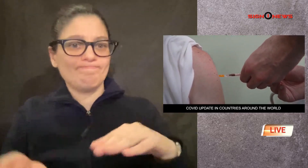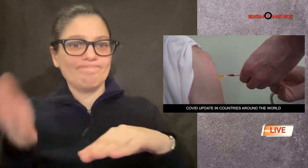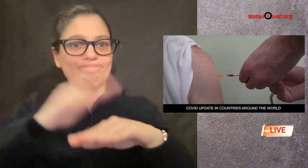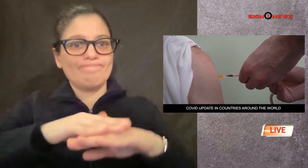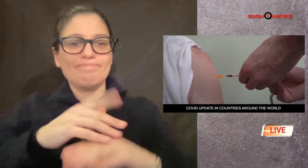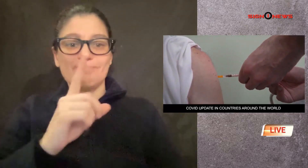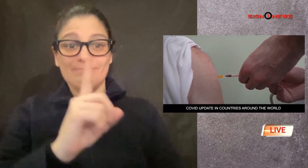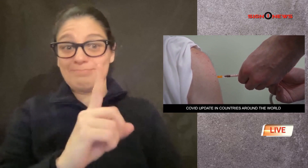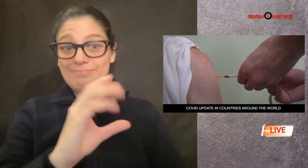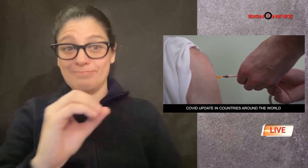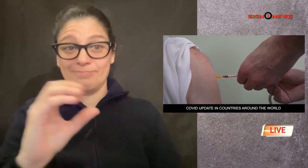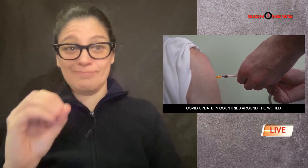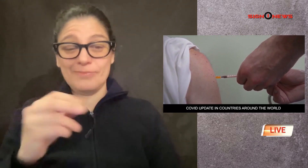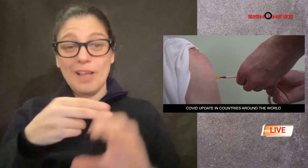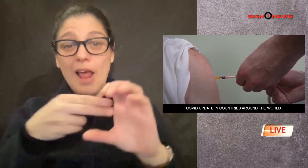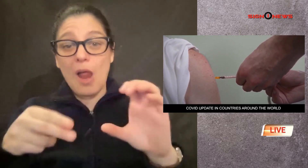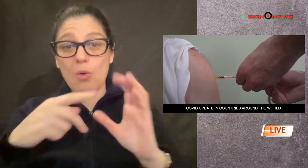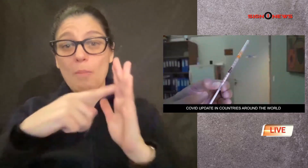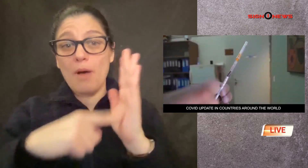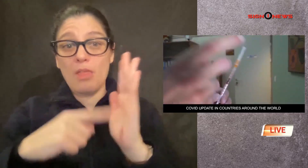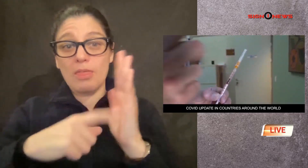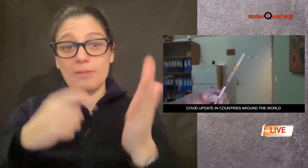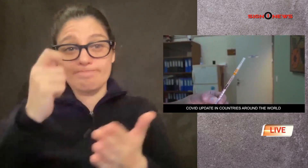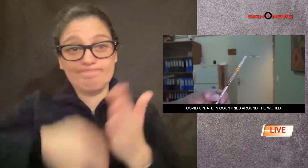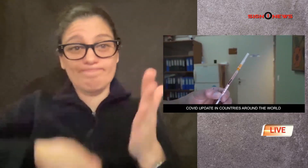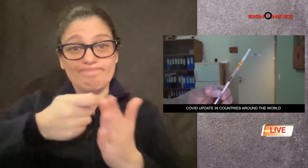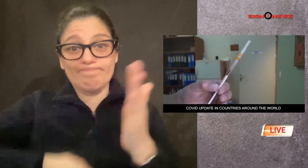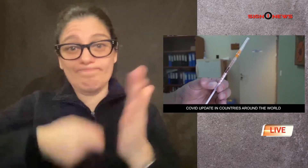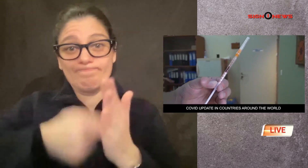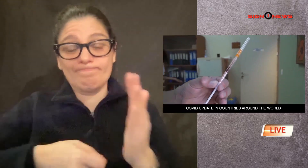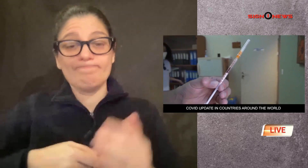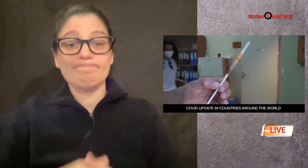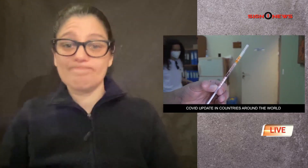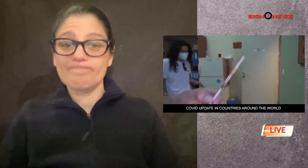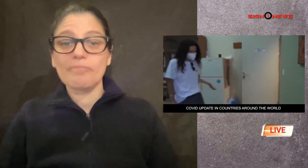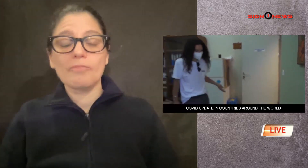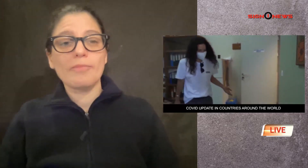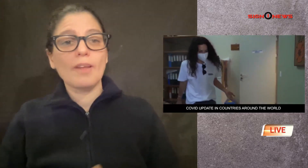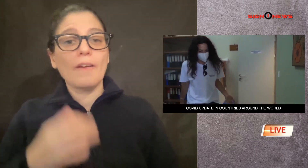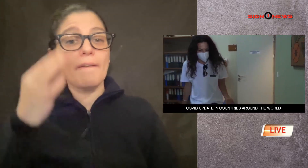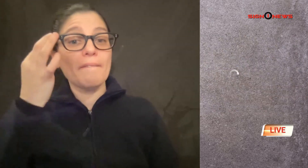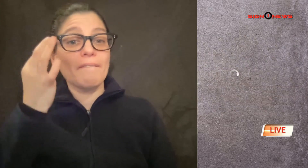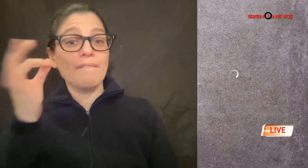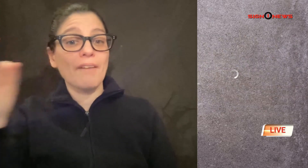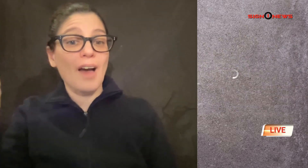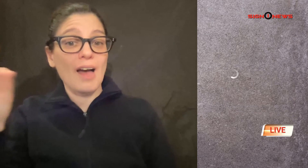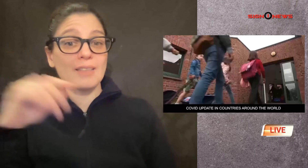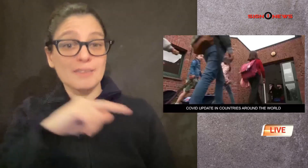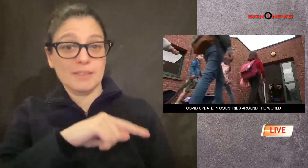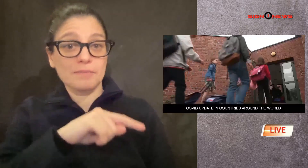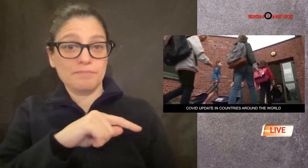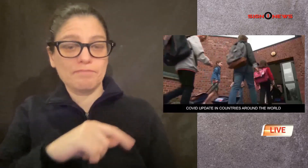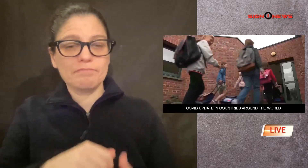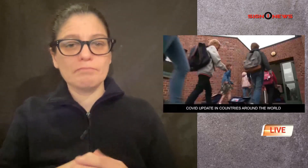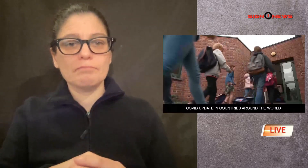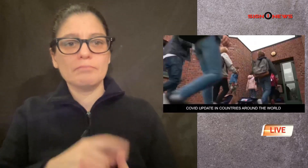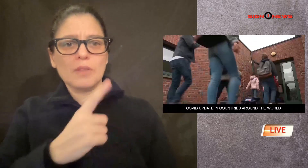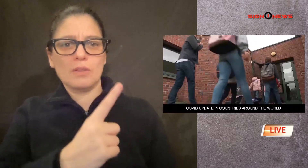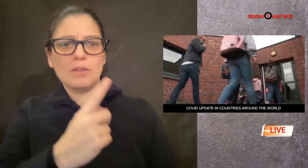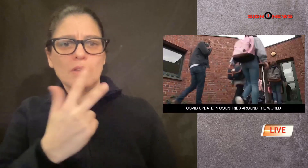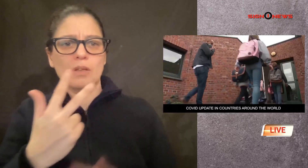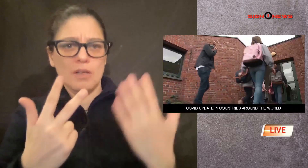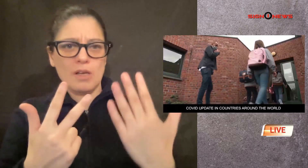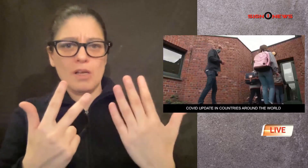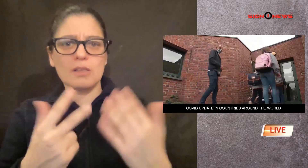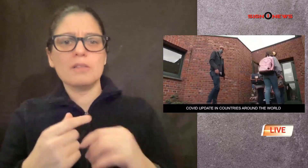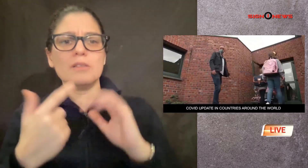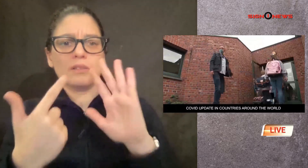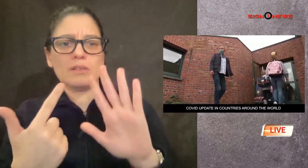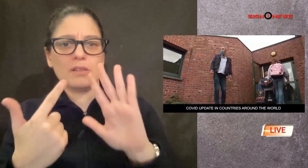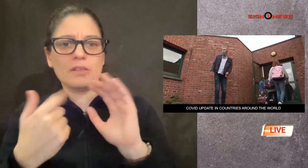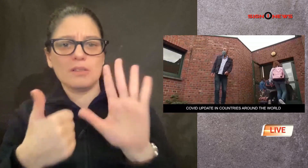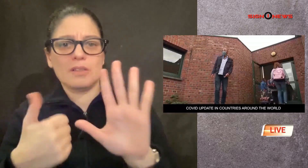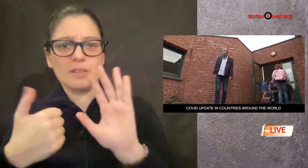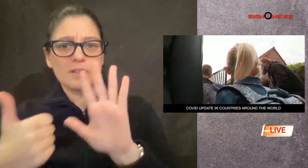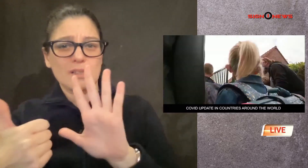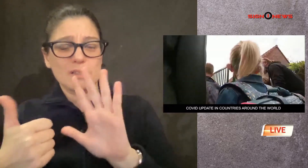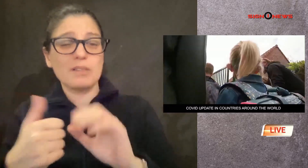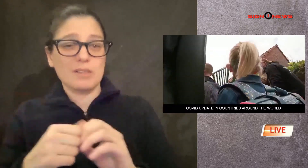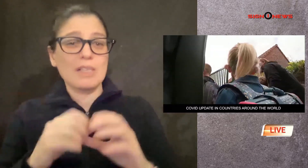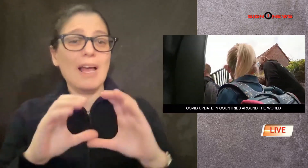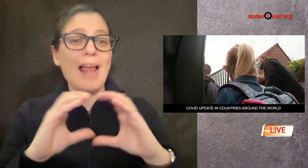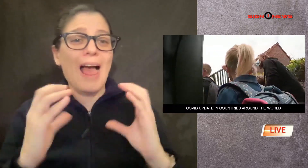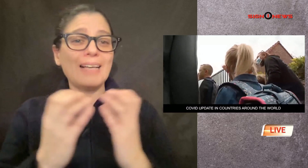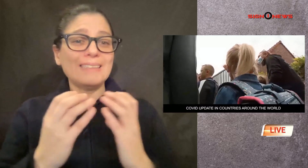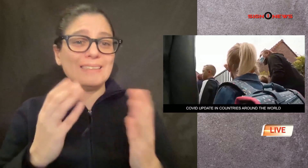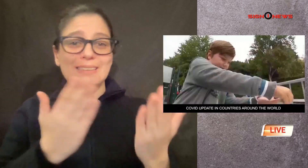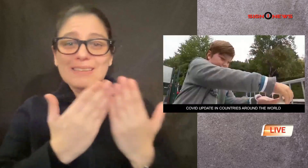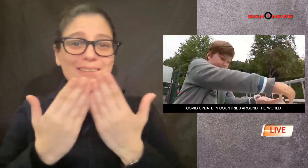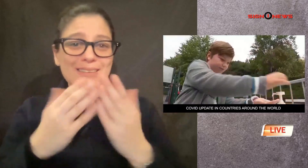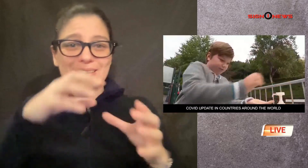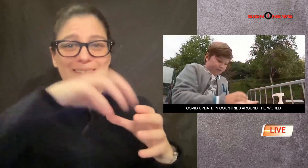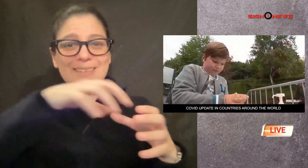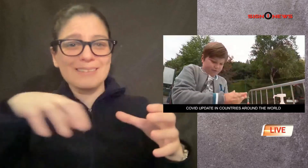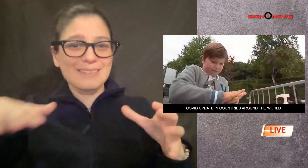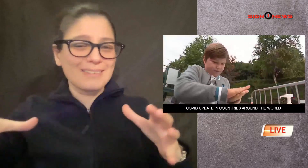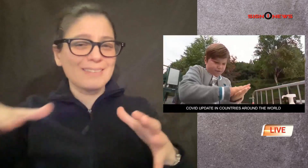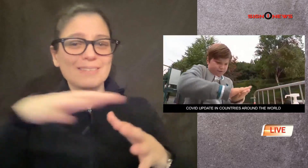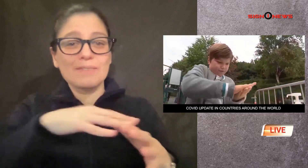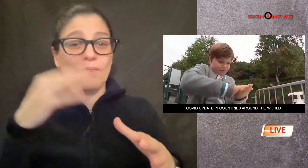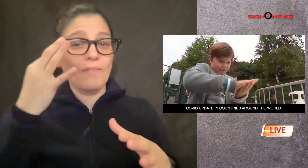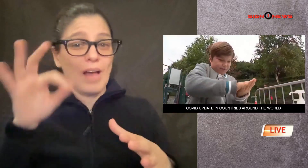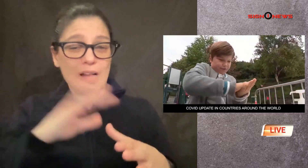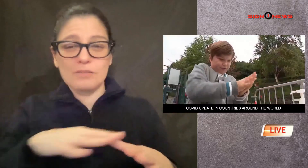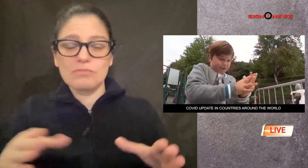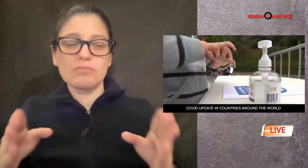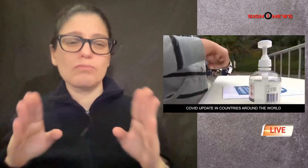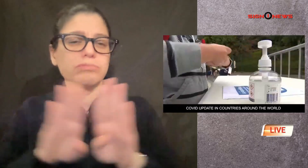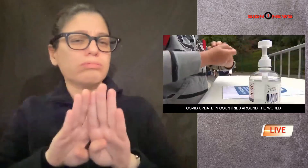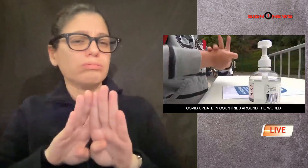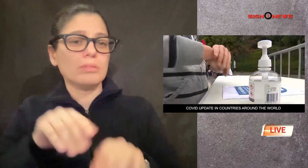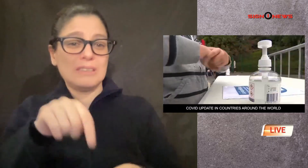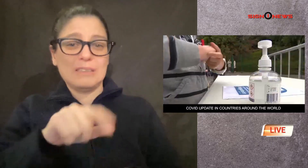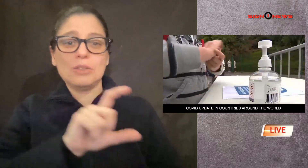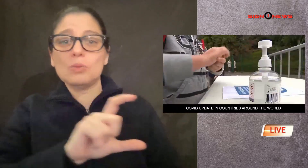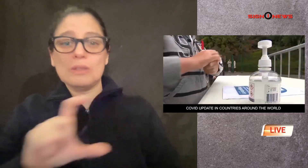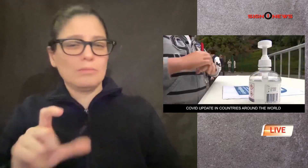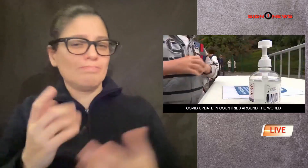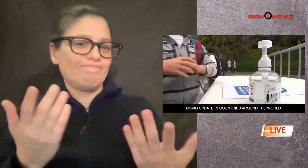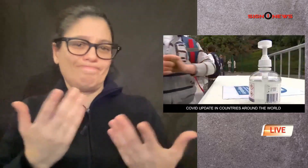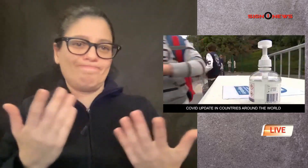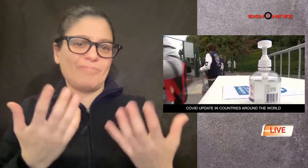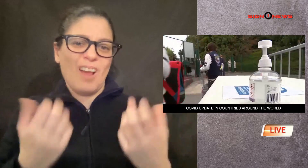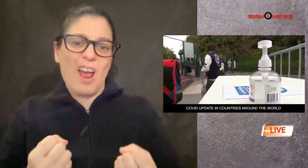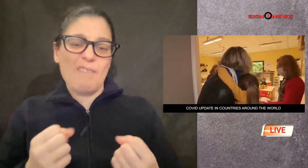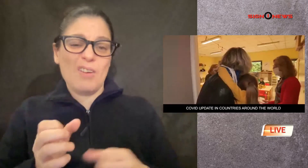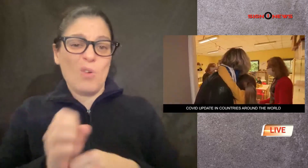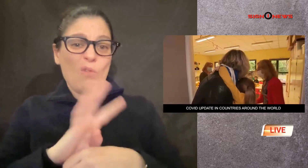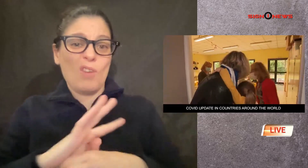the fine will double to 100 euros after January and in France 18,766 classes were close this